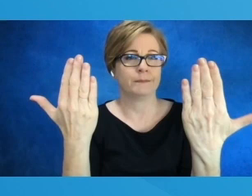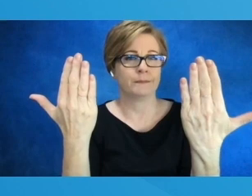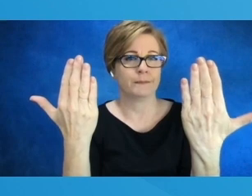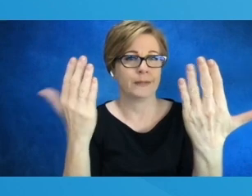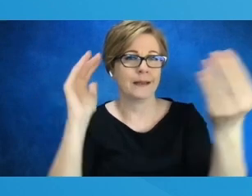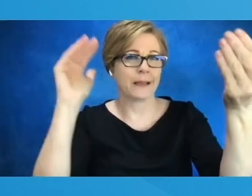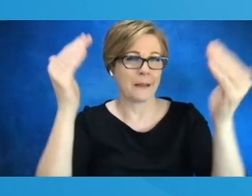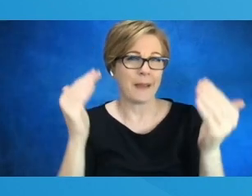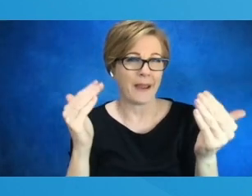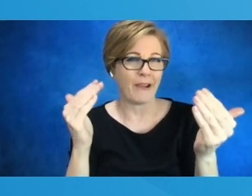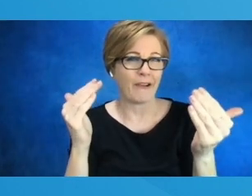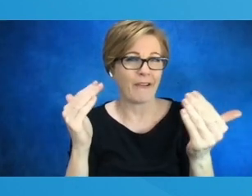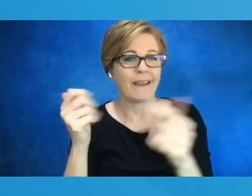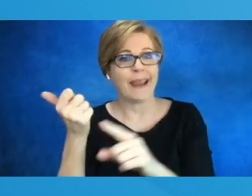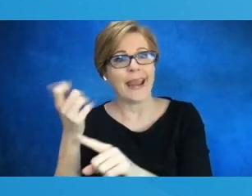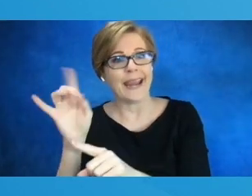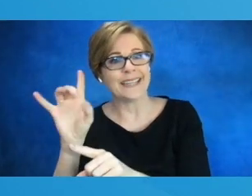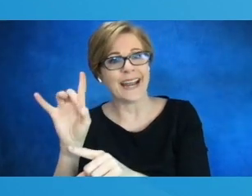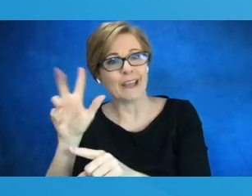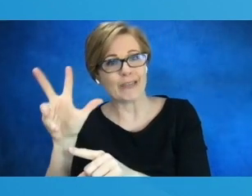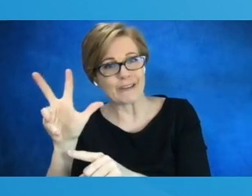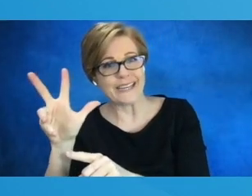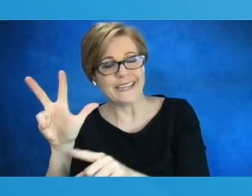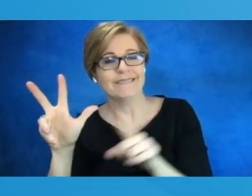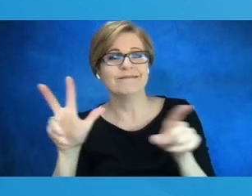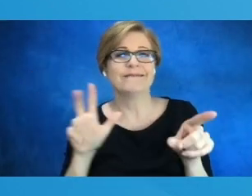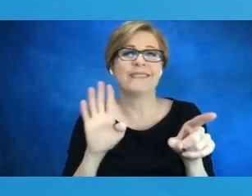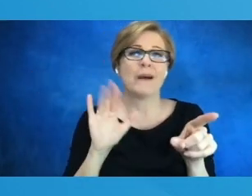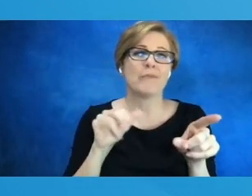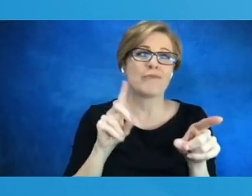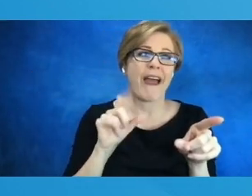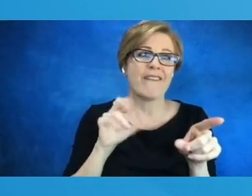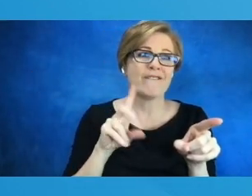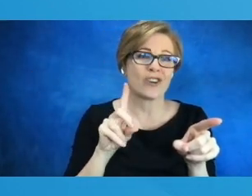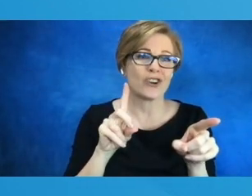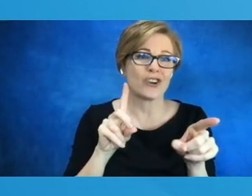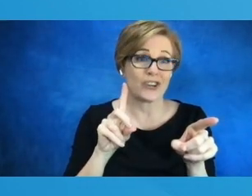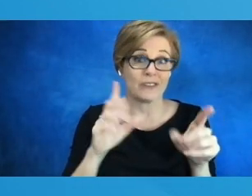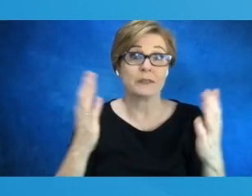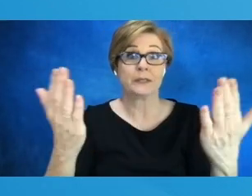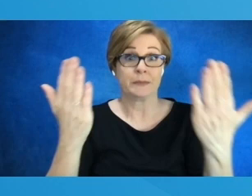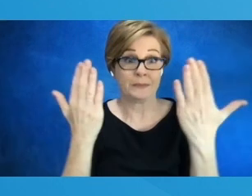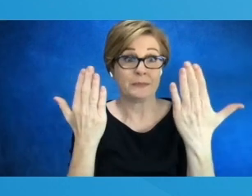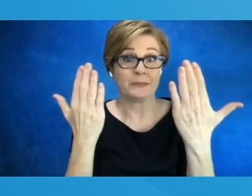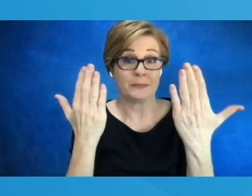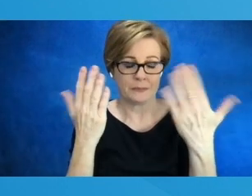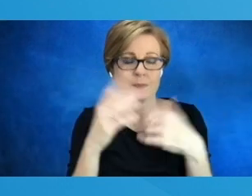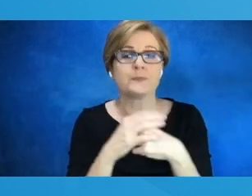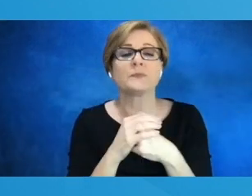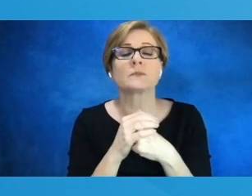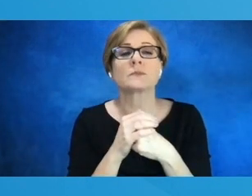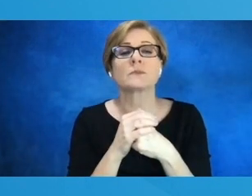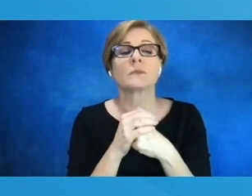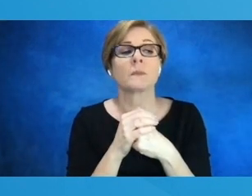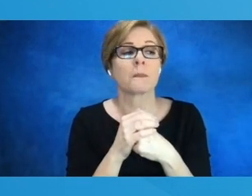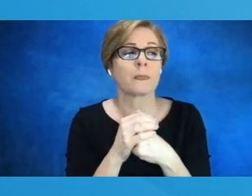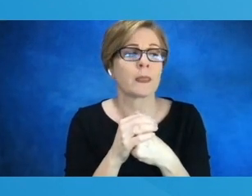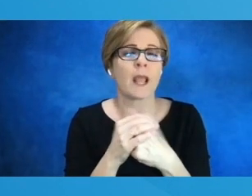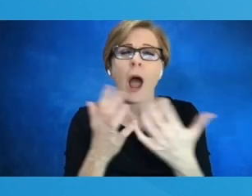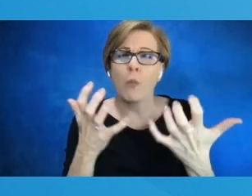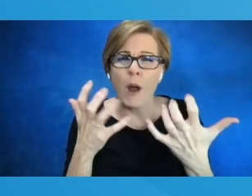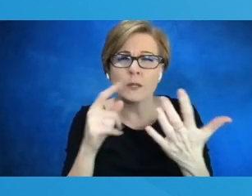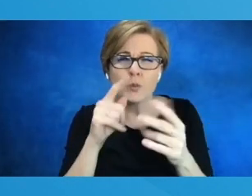And I'm gonna ask everyone to look very closely for how these works are similar.